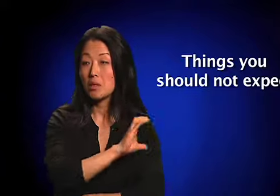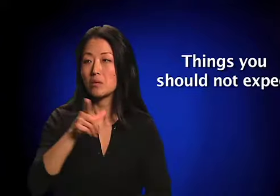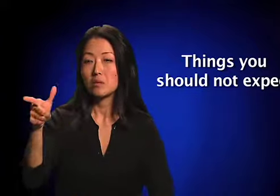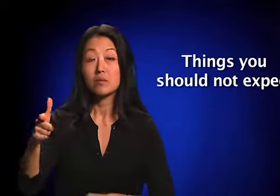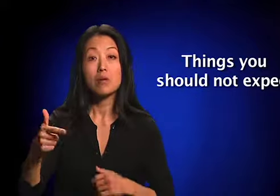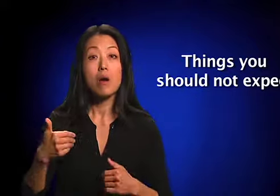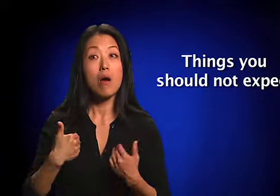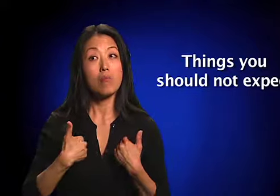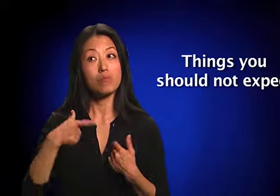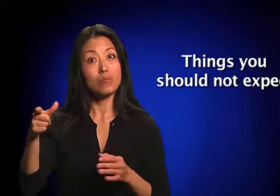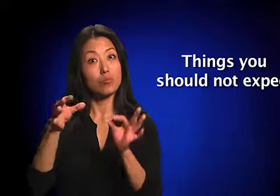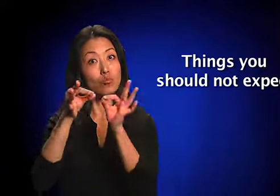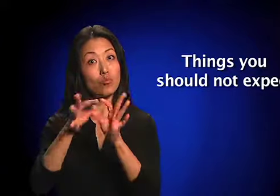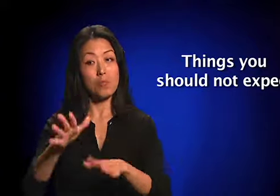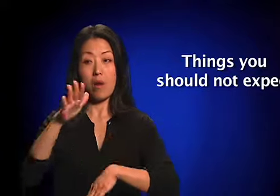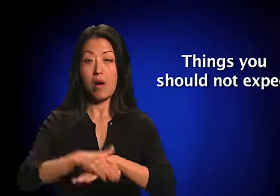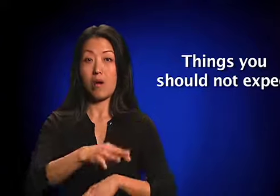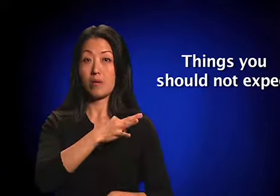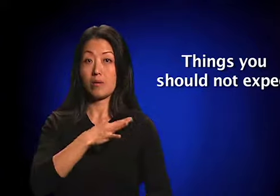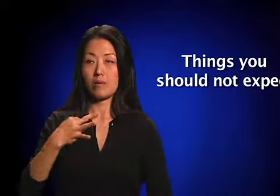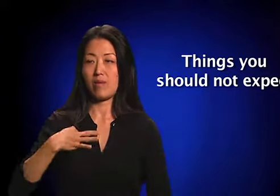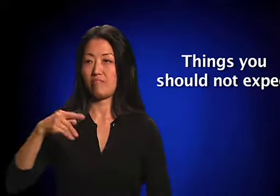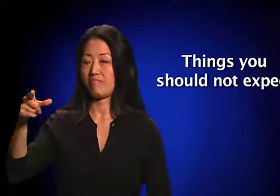You shouldn't expect a hospital or clinic to have a